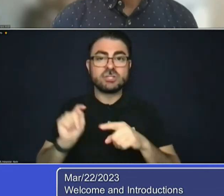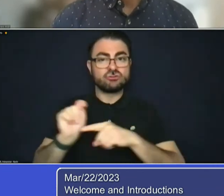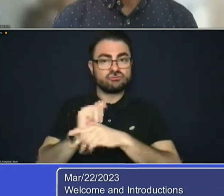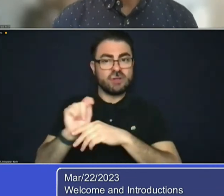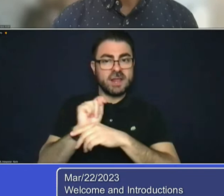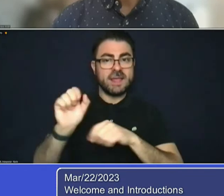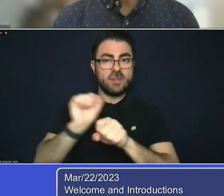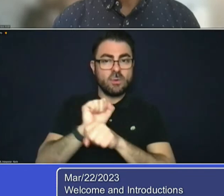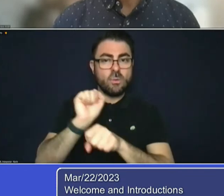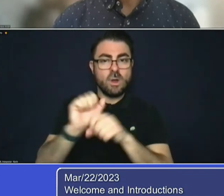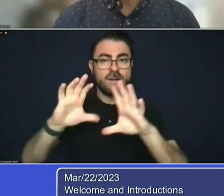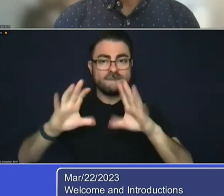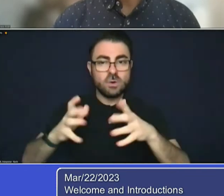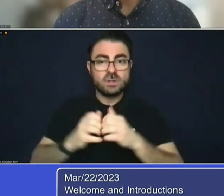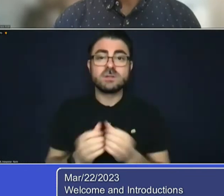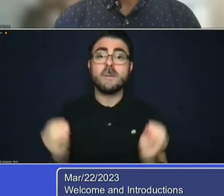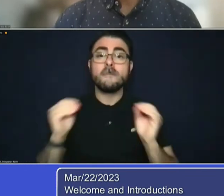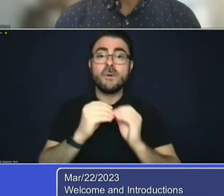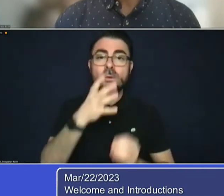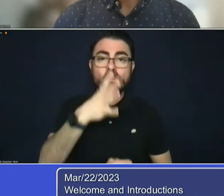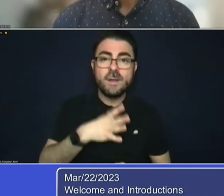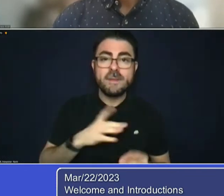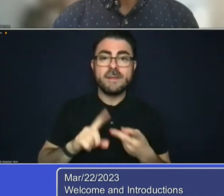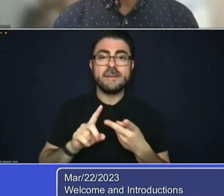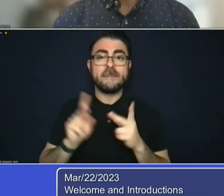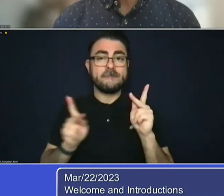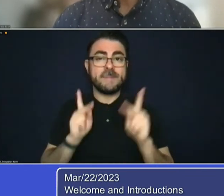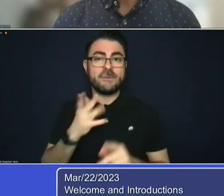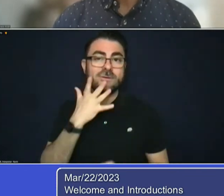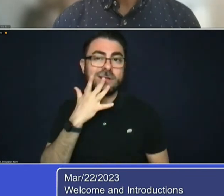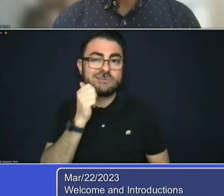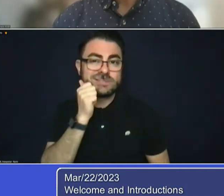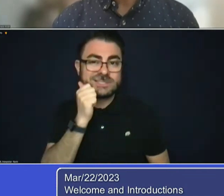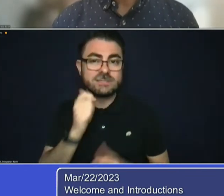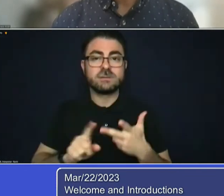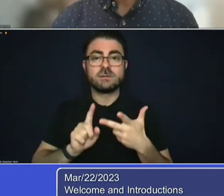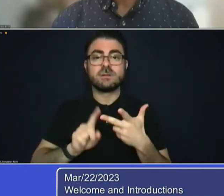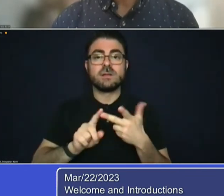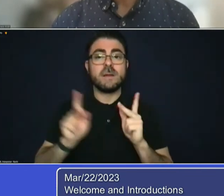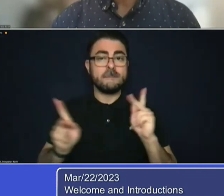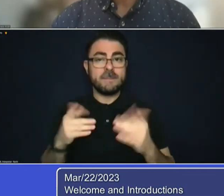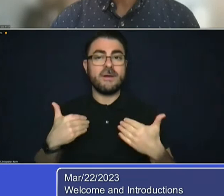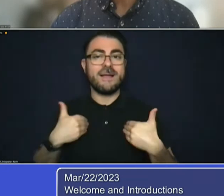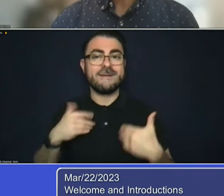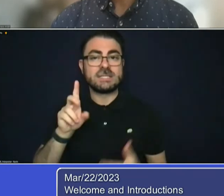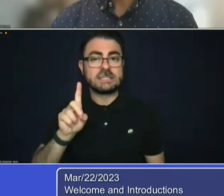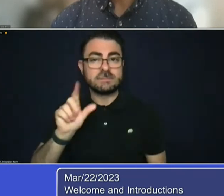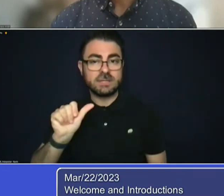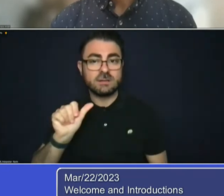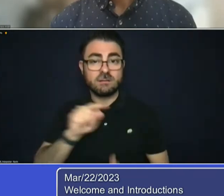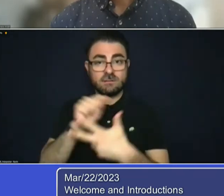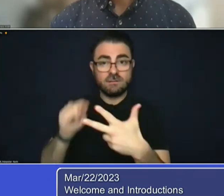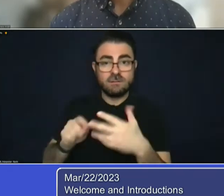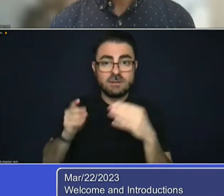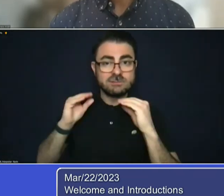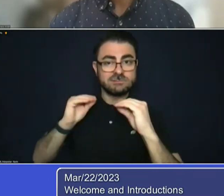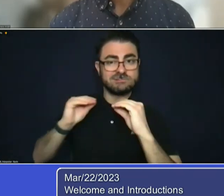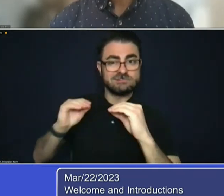WE ARE INVESTING IN TRAINING A WORKFORCE, SO THAT WE HAVE MORE WOMEN, MORE PEOPLE OF COLOR, MORE PEOPLE WITH DISABILITIES